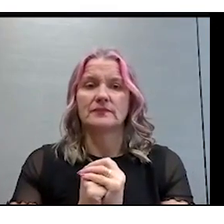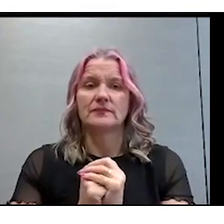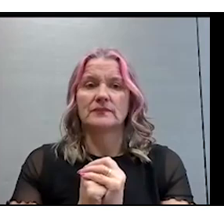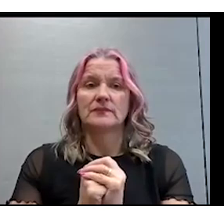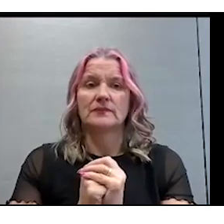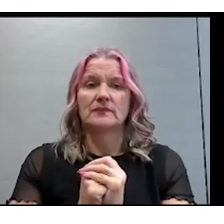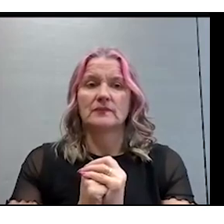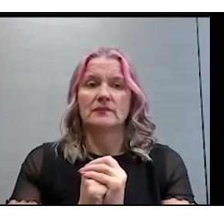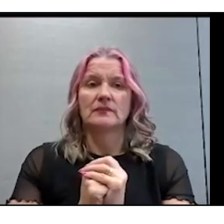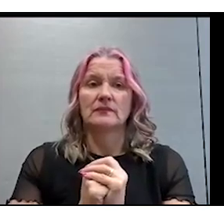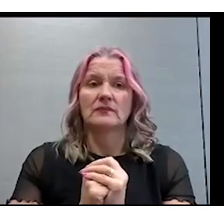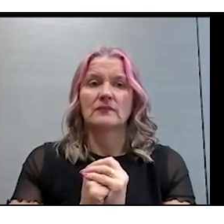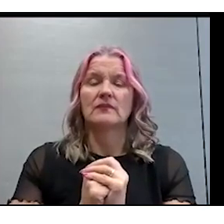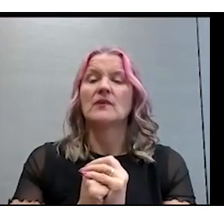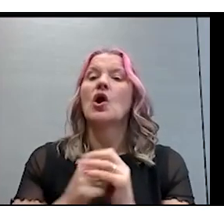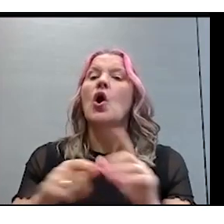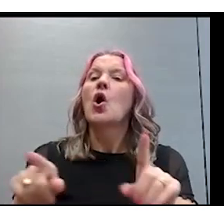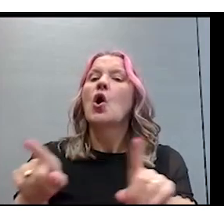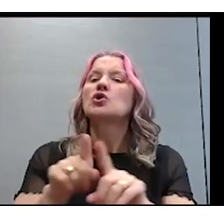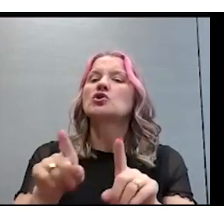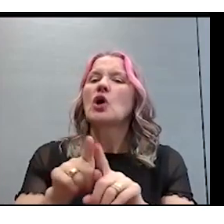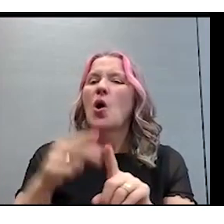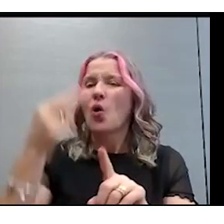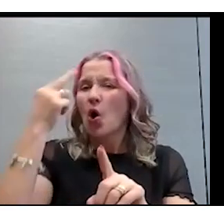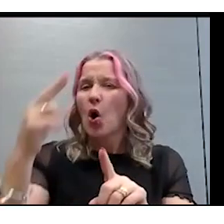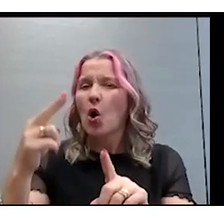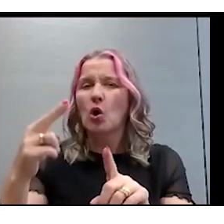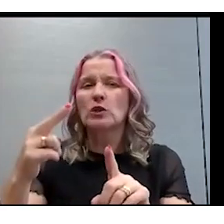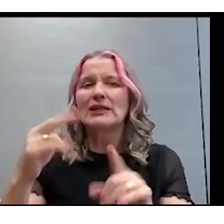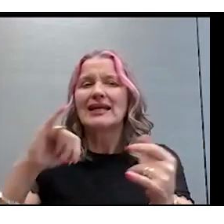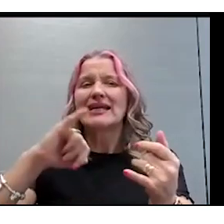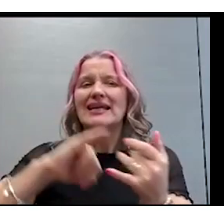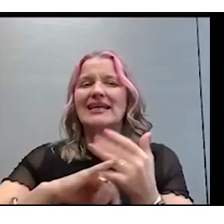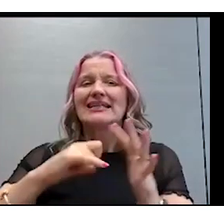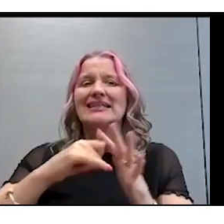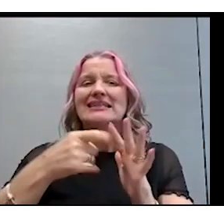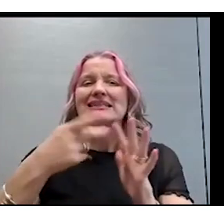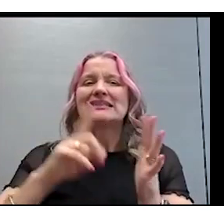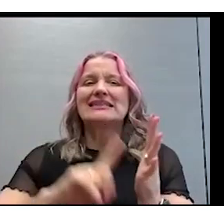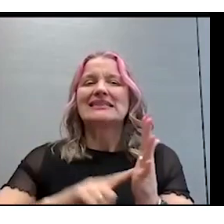And there's another one called Skeleton Key, which I won't share today just in the